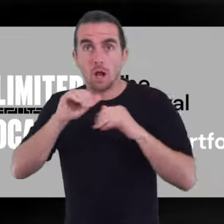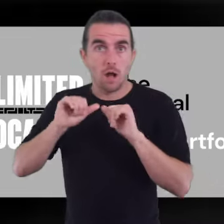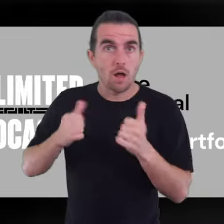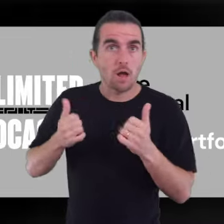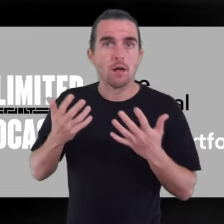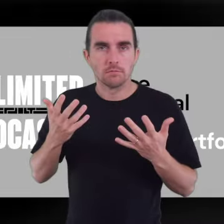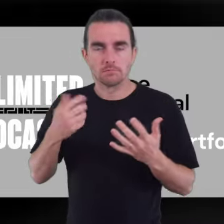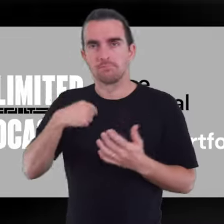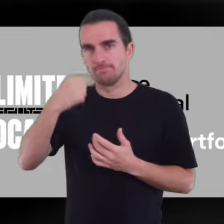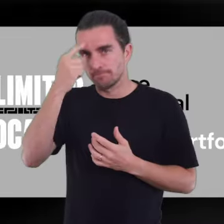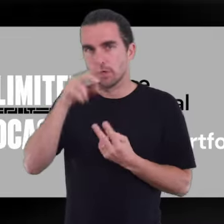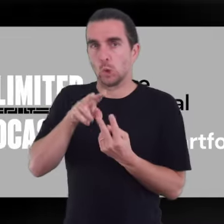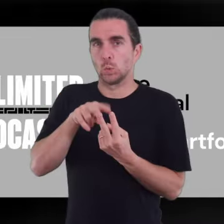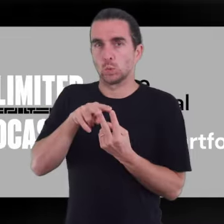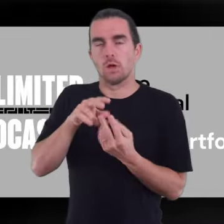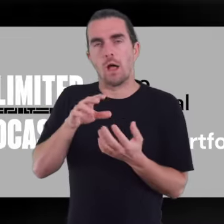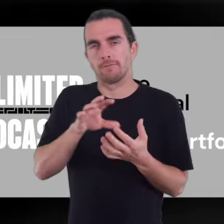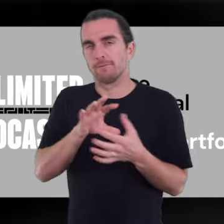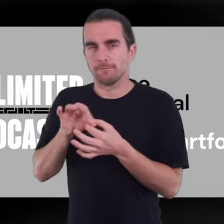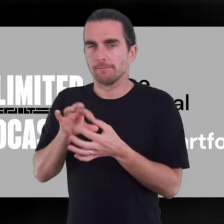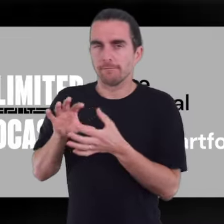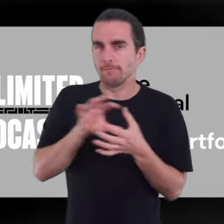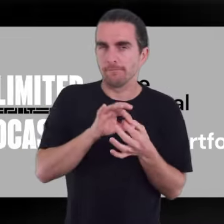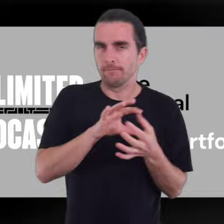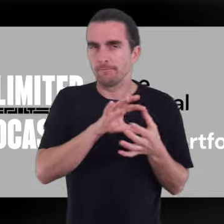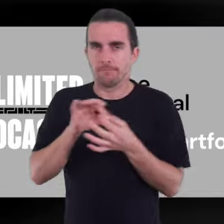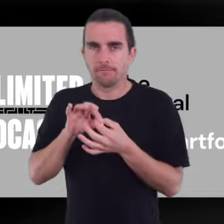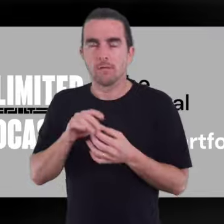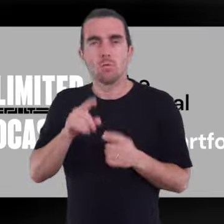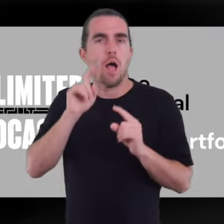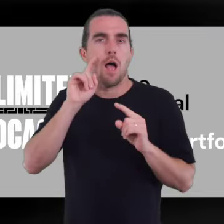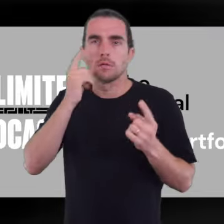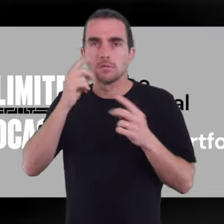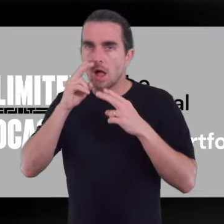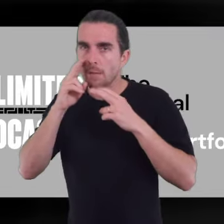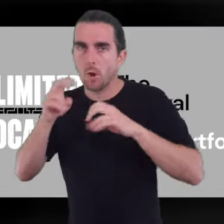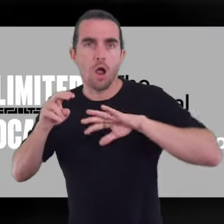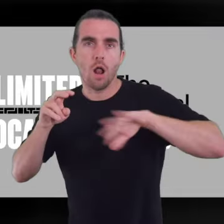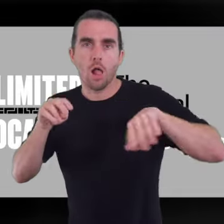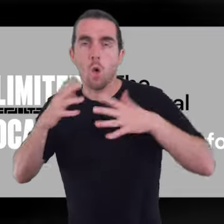because I feel like those two things are kind of interwoven, and you can't kind of explore one without the other.